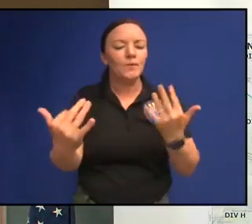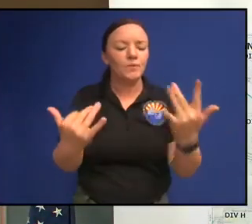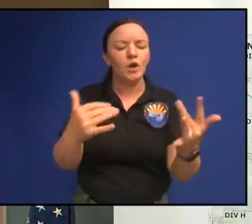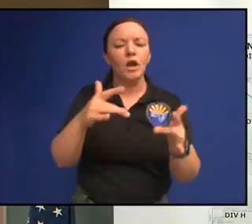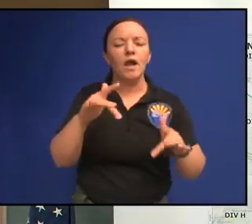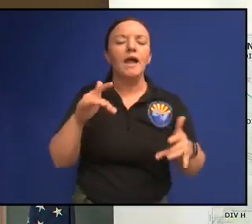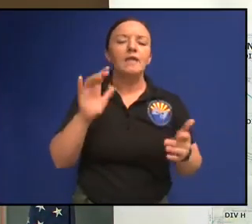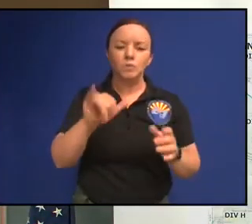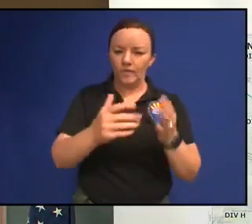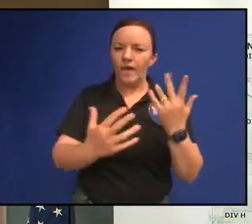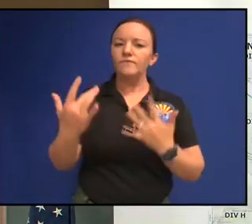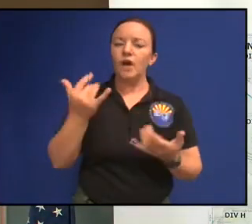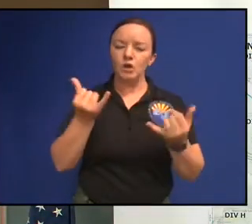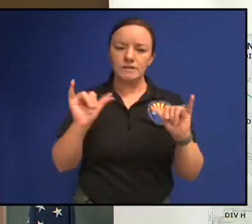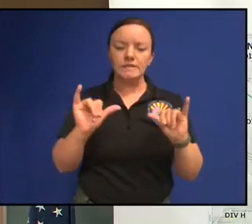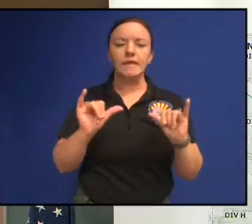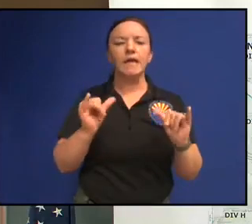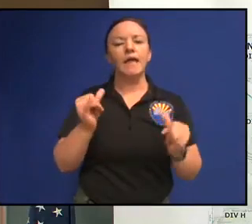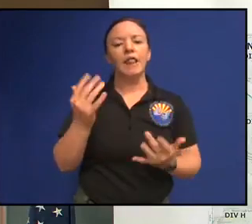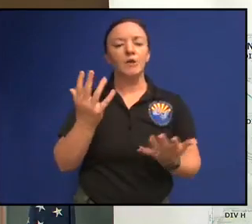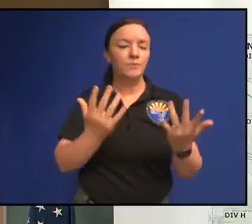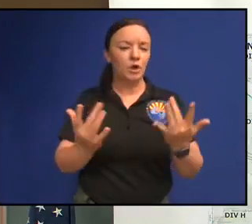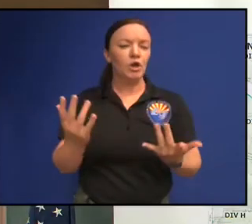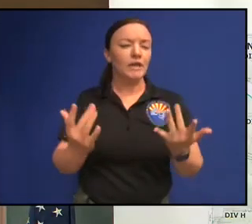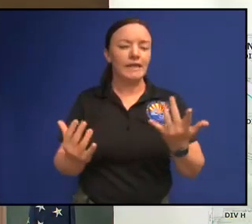CONGLOMERATIONS OF IT.